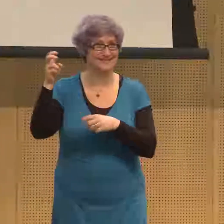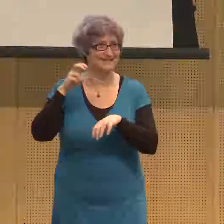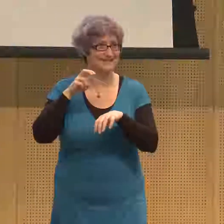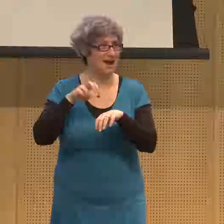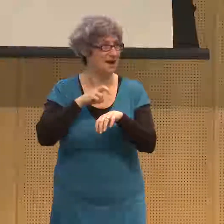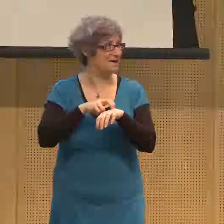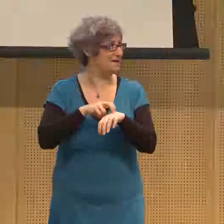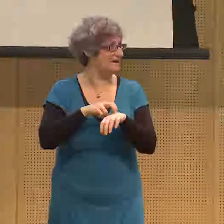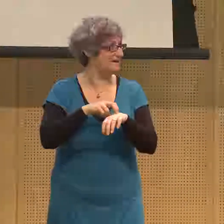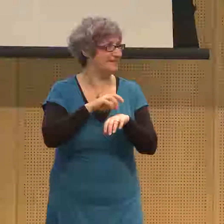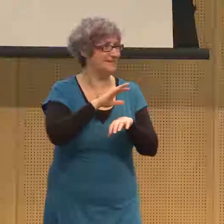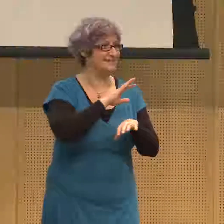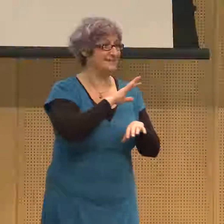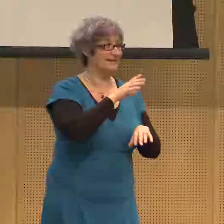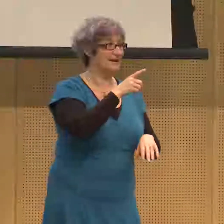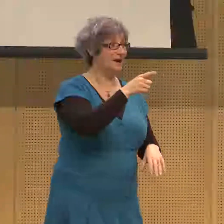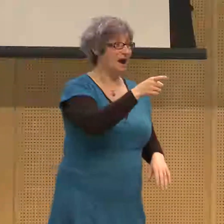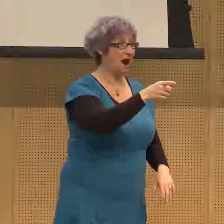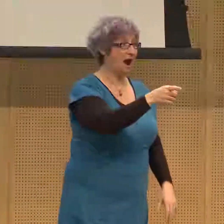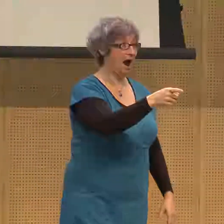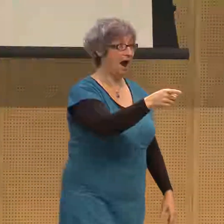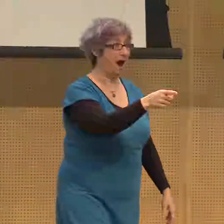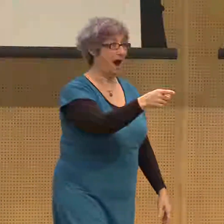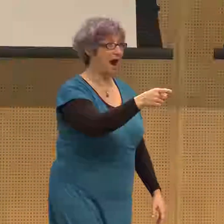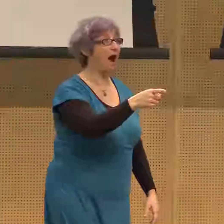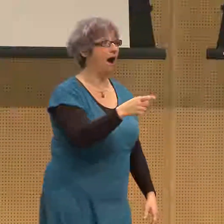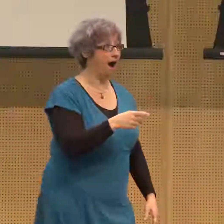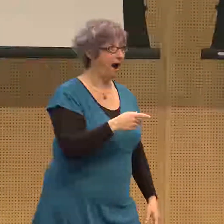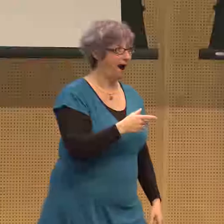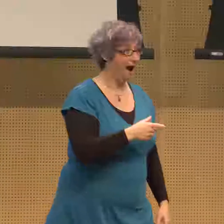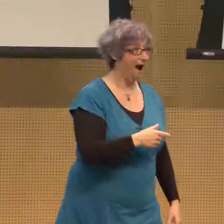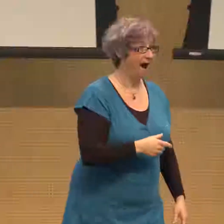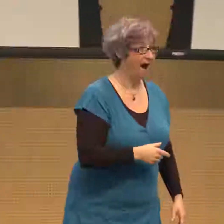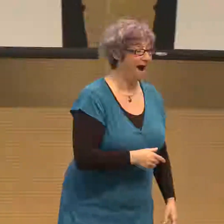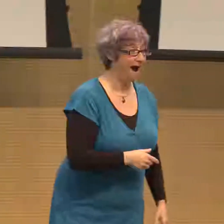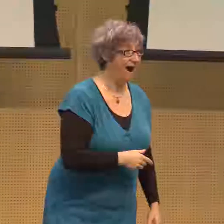Are any of you friends or have friends in Ireland?